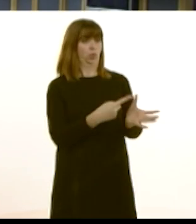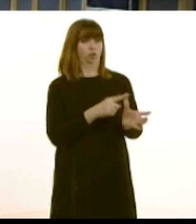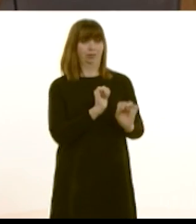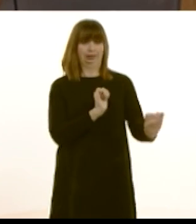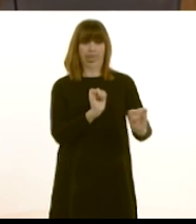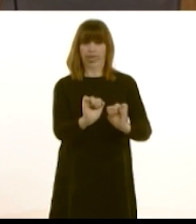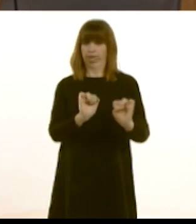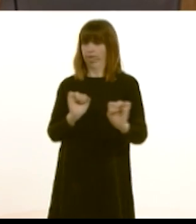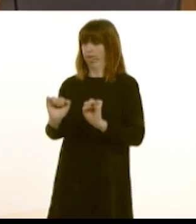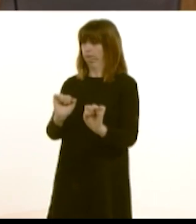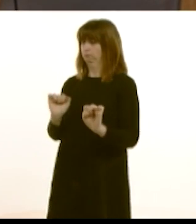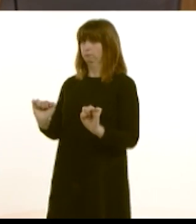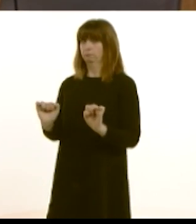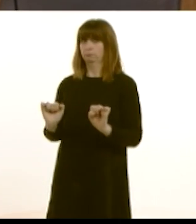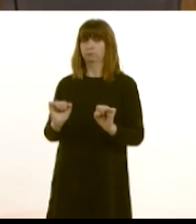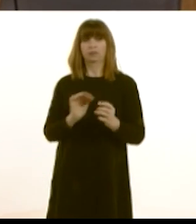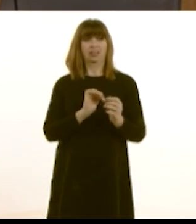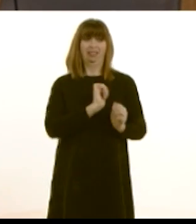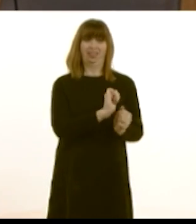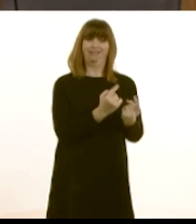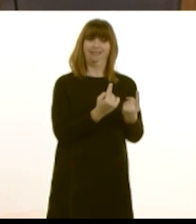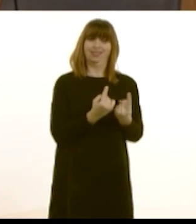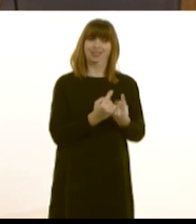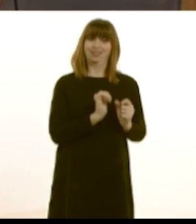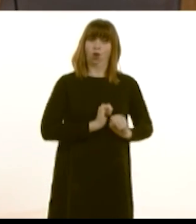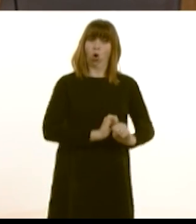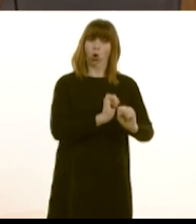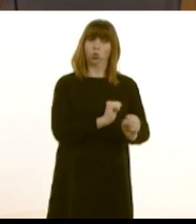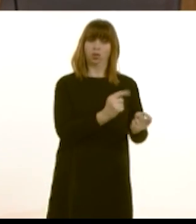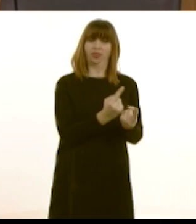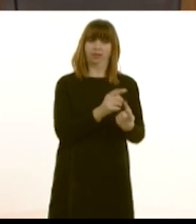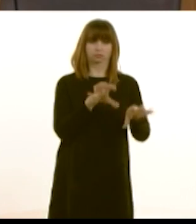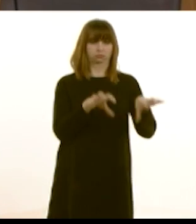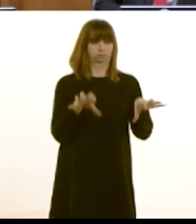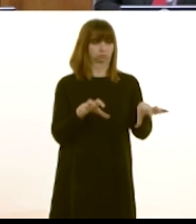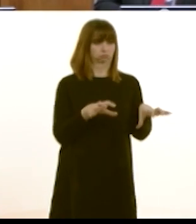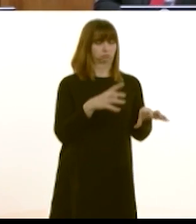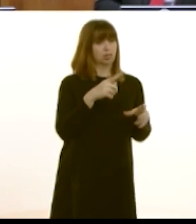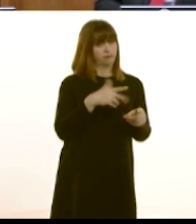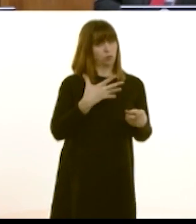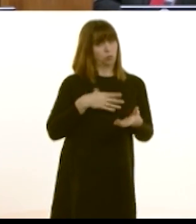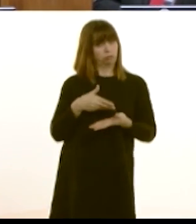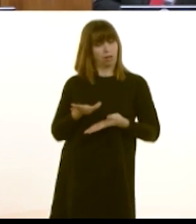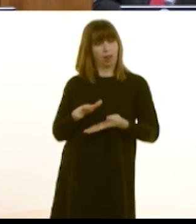asset transfers are a matter for individual local authorities, but of course I would expect them to consult in detail with the local communities.